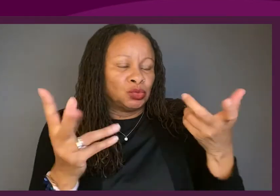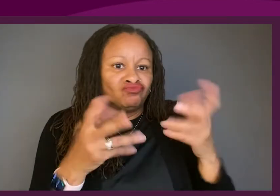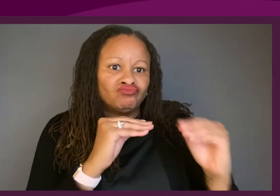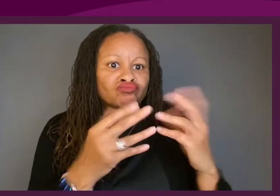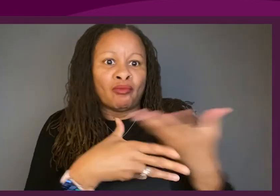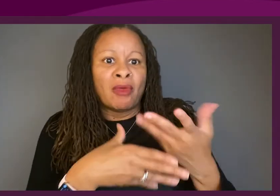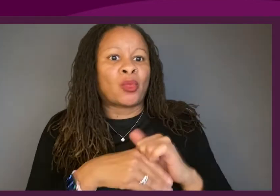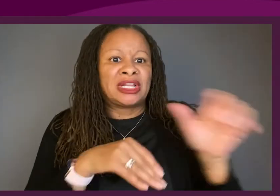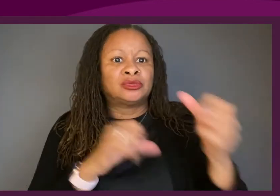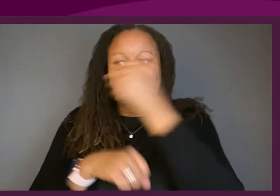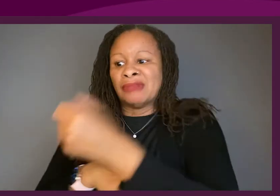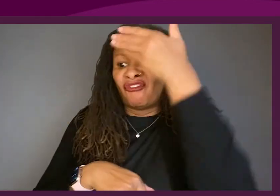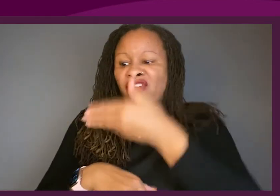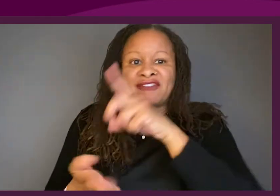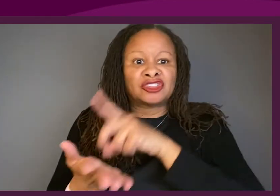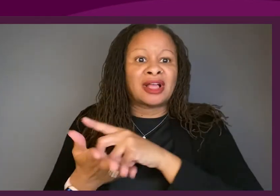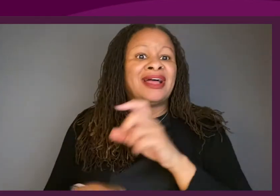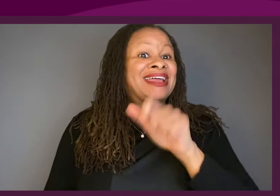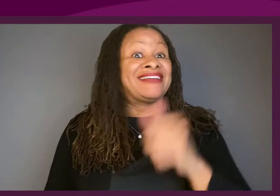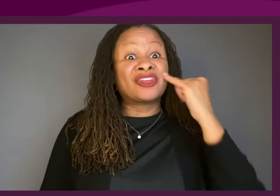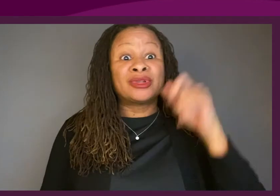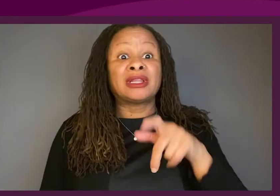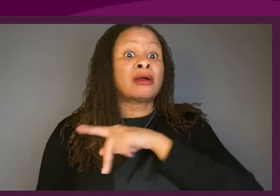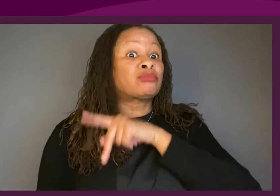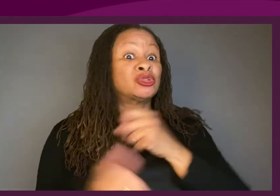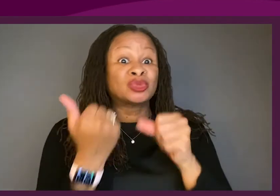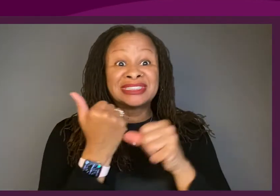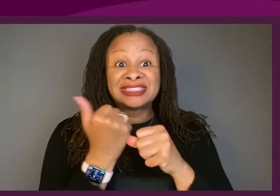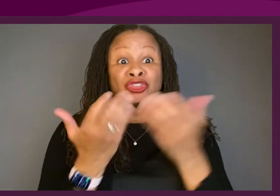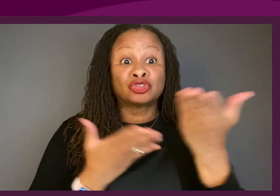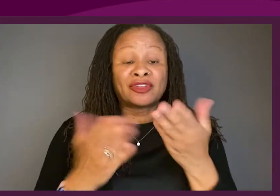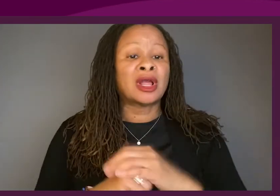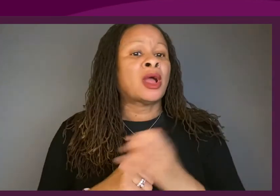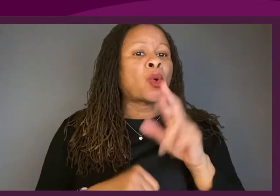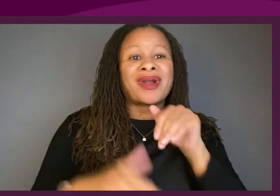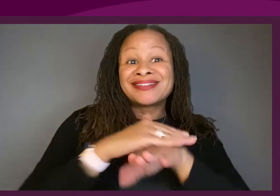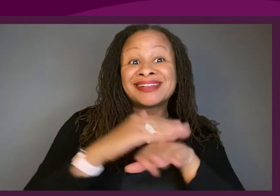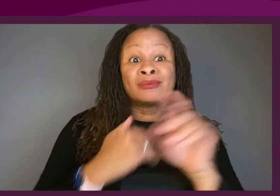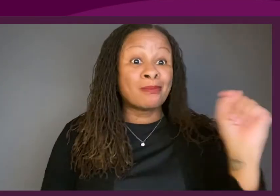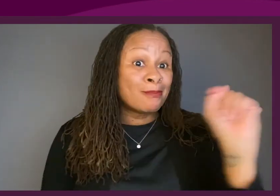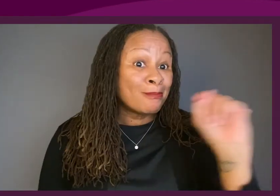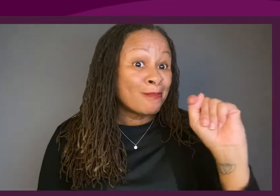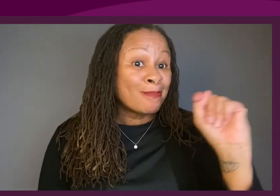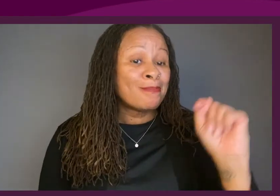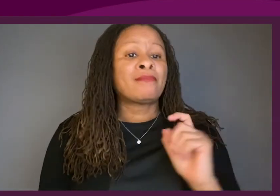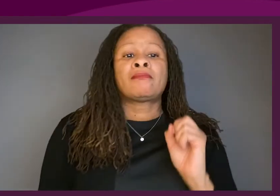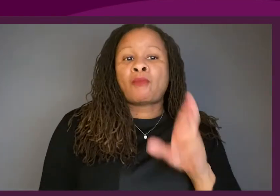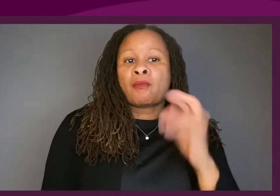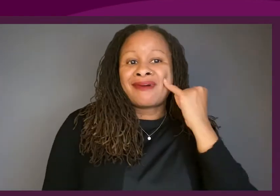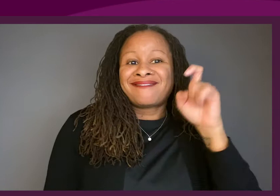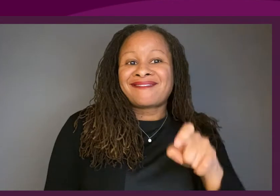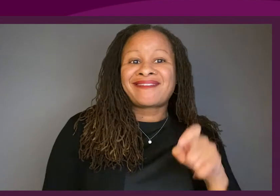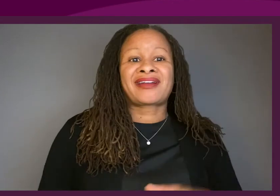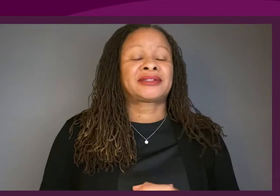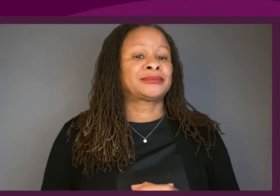So if someone needs personal assistance services, if they need an accessible bathroom, if they